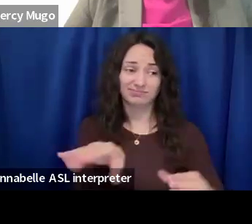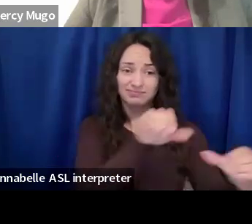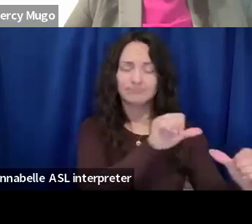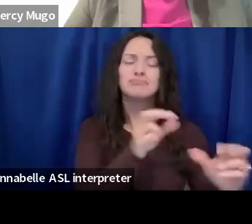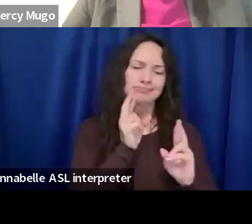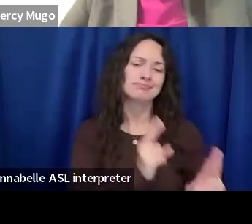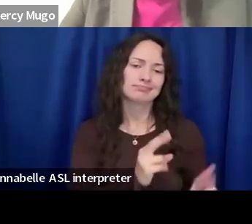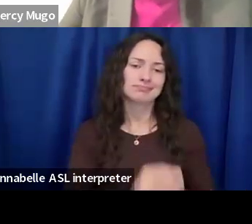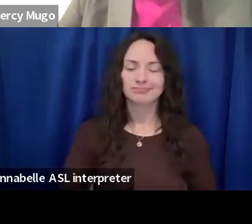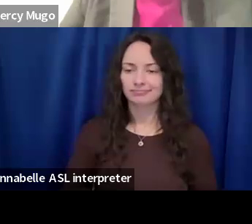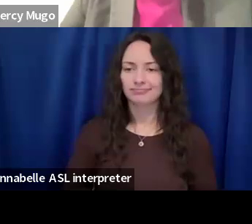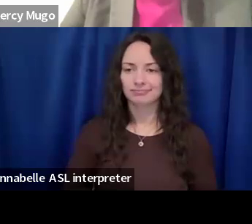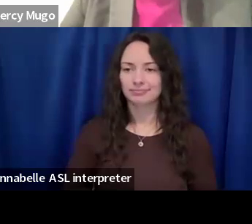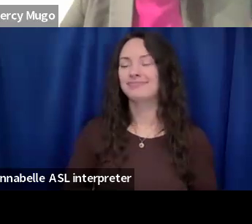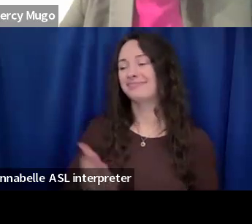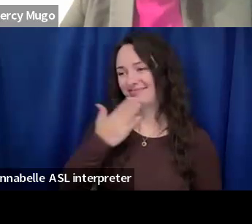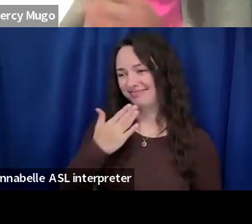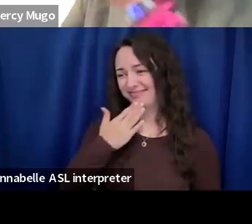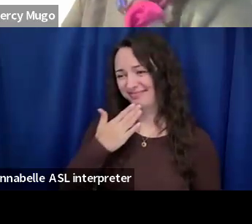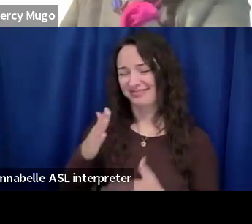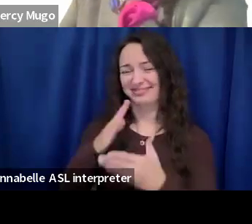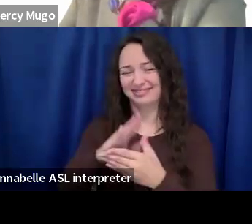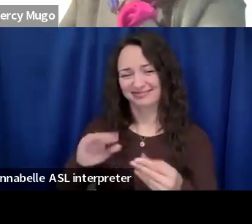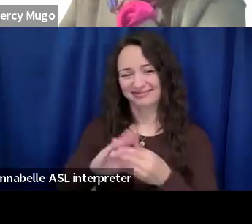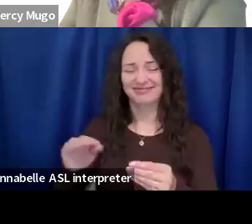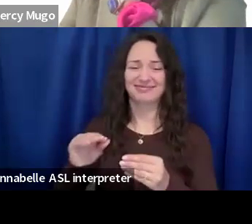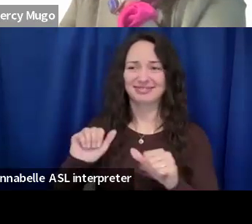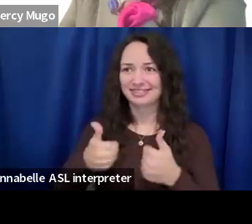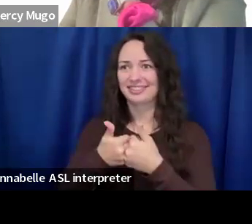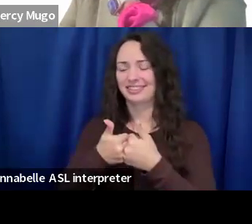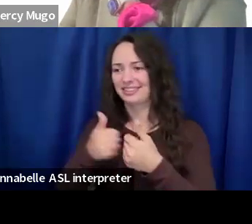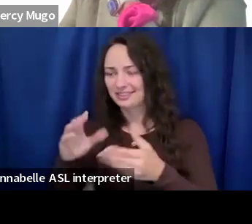Thanks so much for sharing all of those challenges and some of the with you have been able to overcome them.